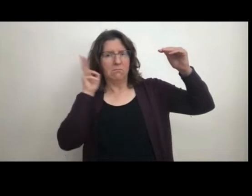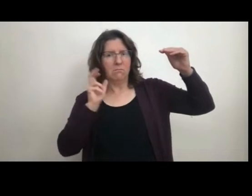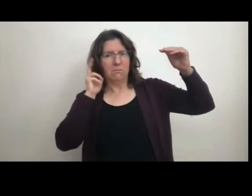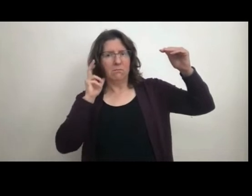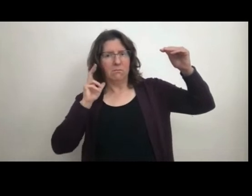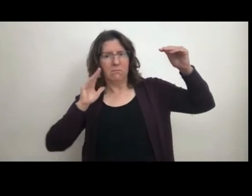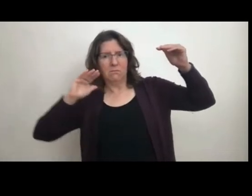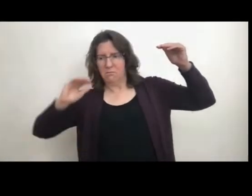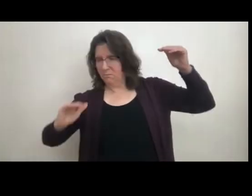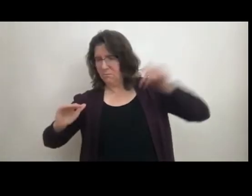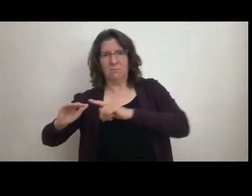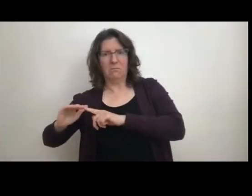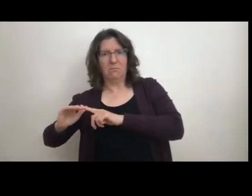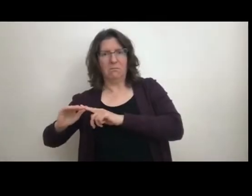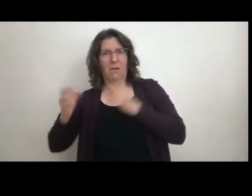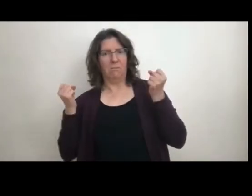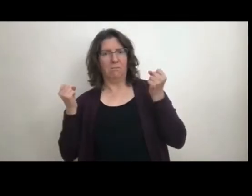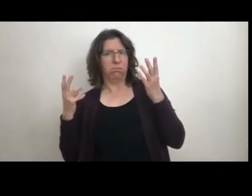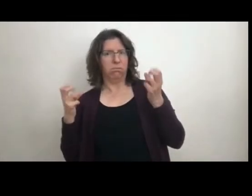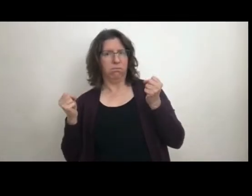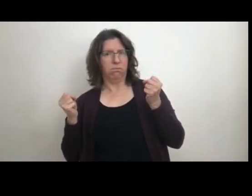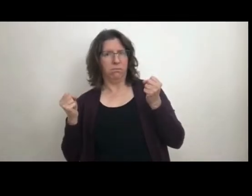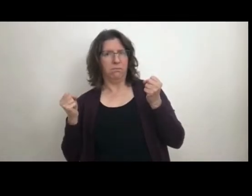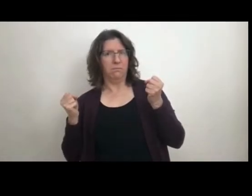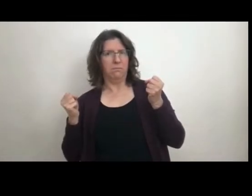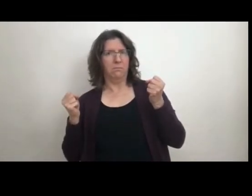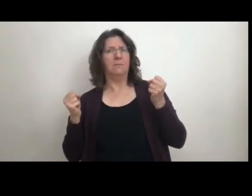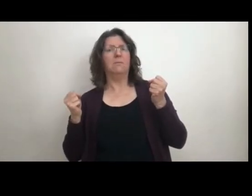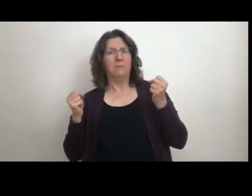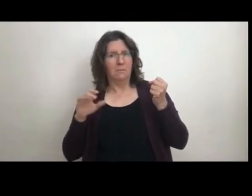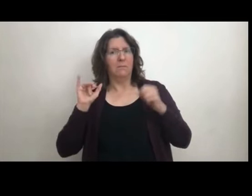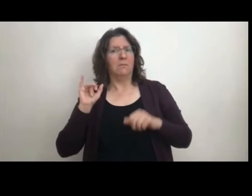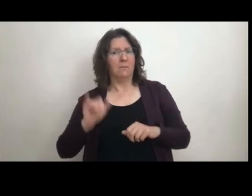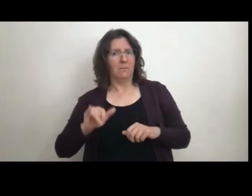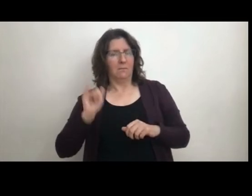speak and hear was considered superior and sign language was inferior.